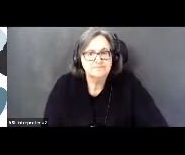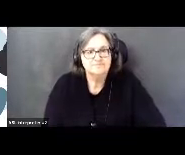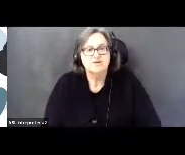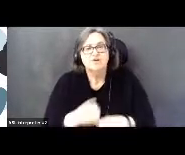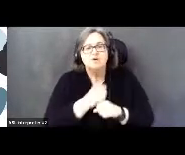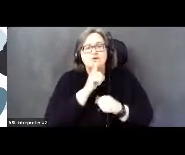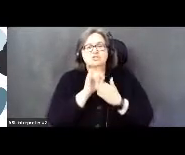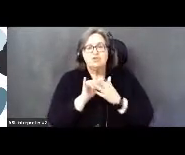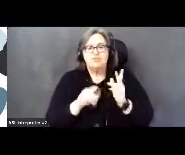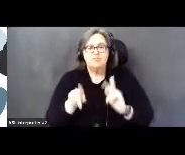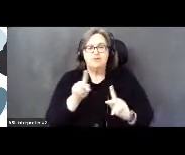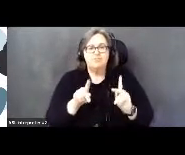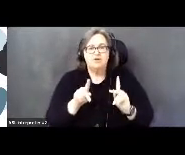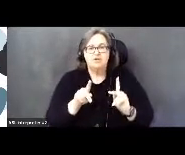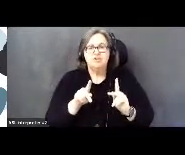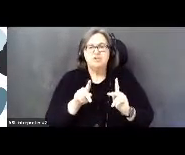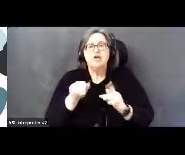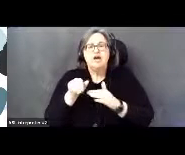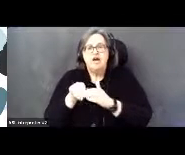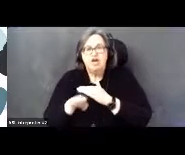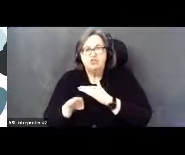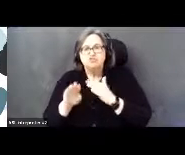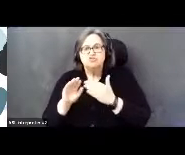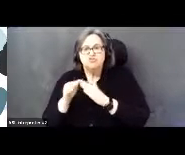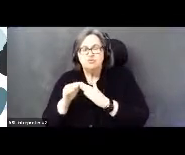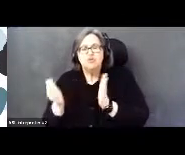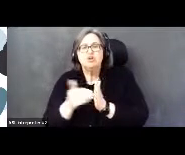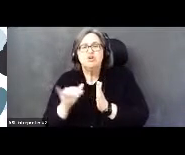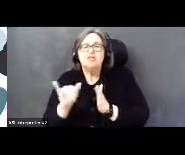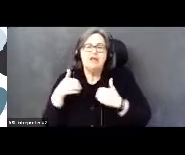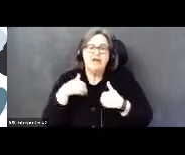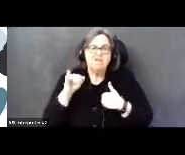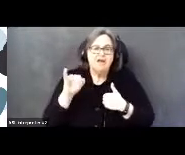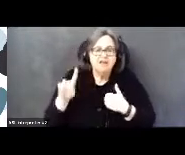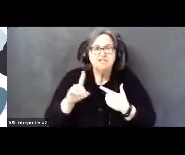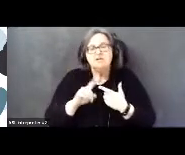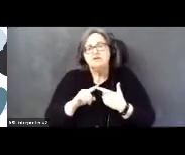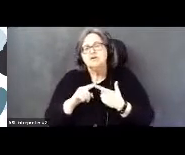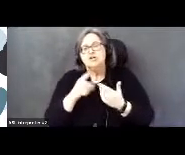that folks are re-entering with identification and making sure jails aren't releasing people